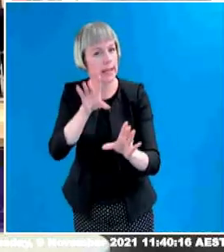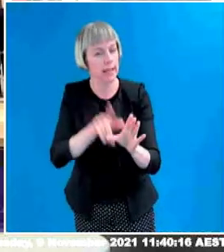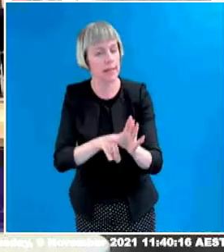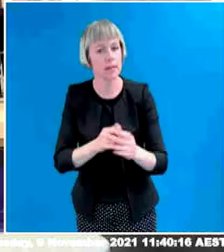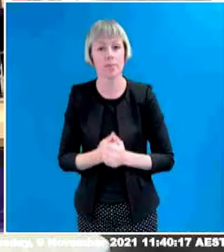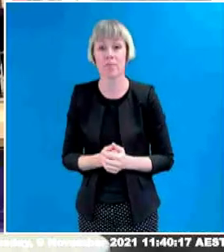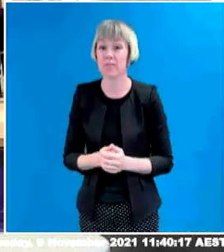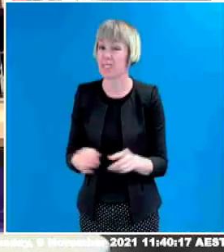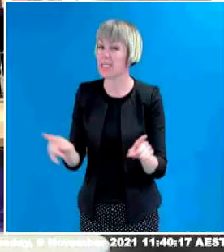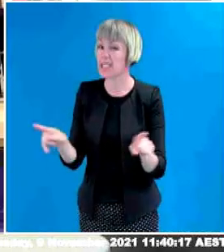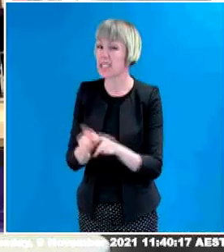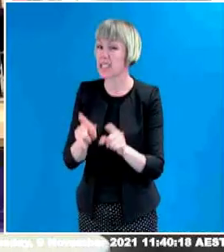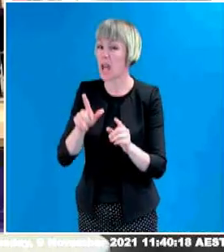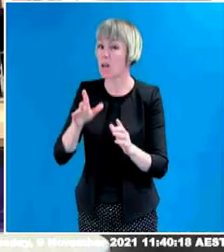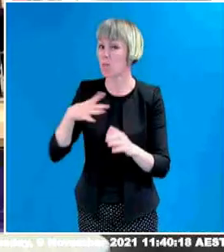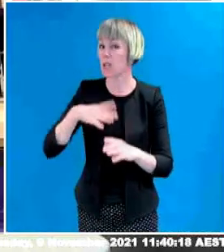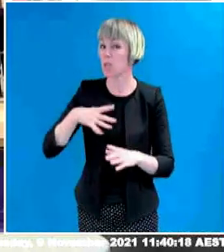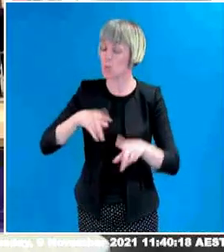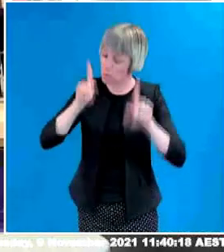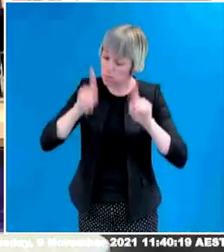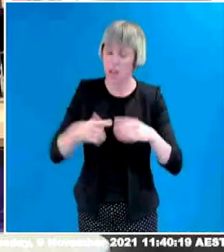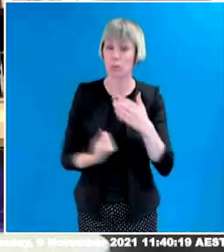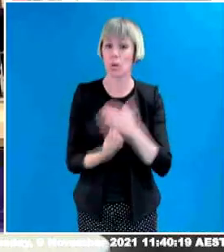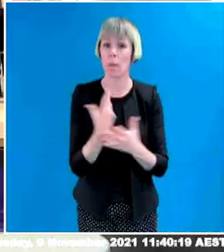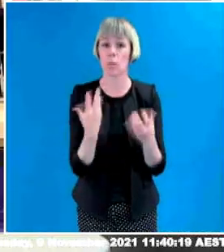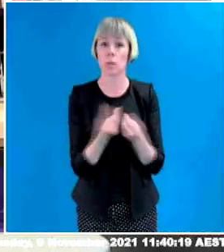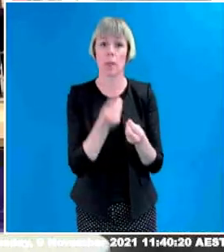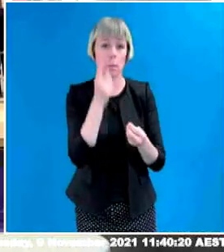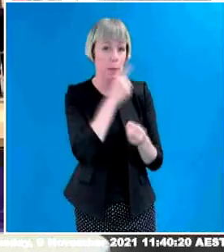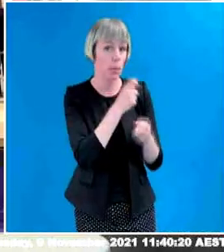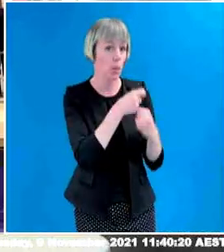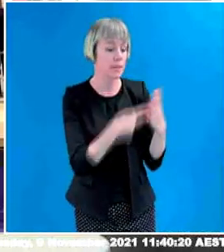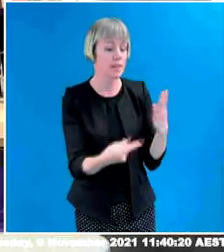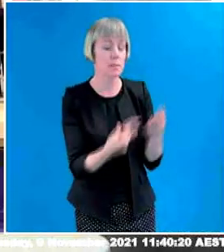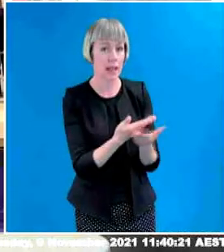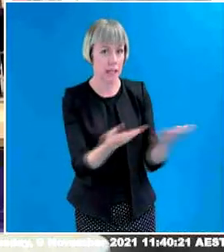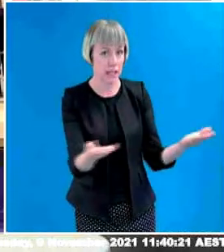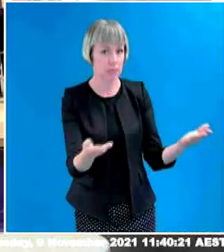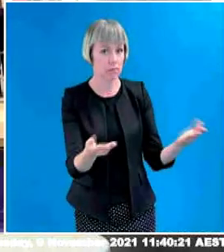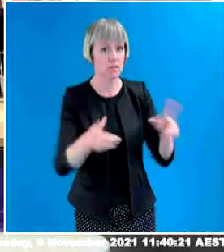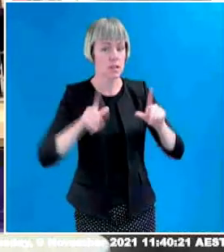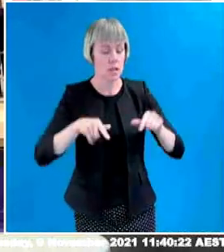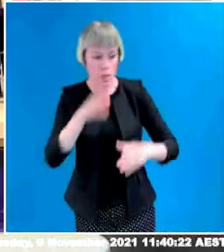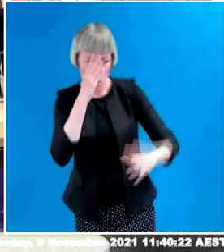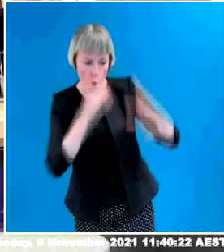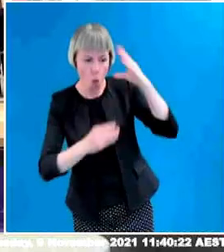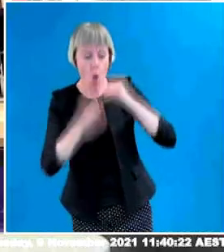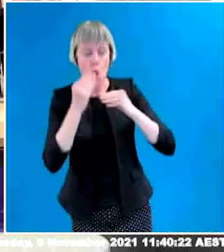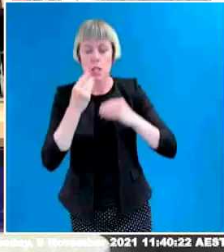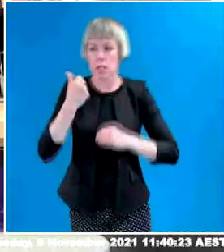persons with disabilities and their interaction with business, as to how it should be done, not why. I think we have moved beyond that.